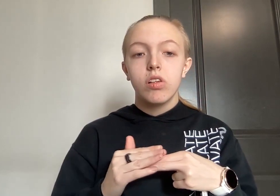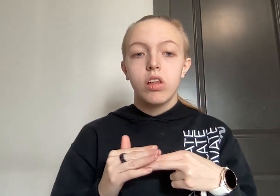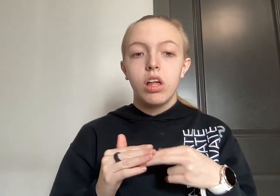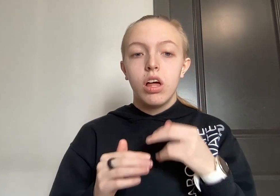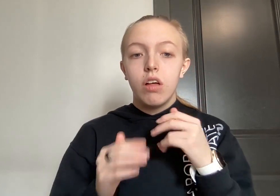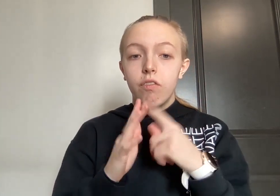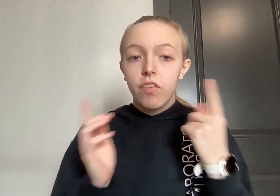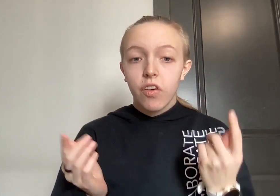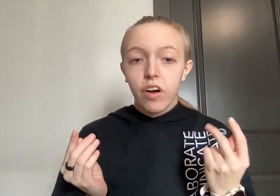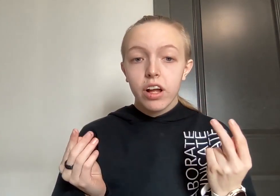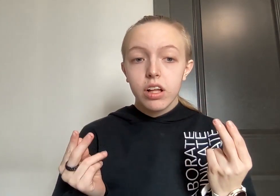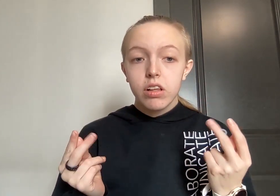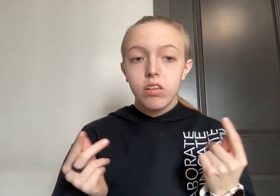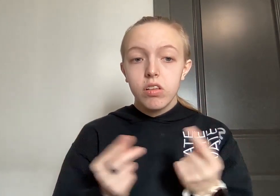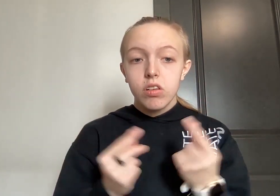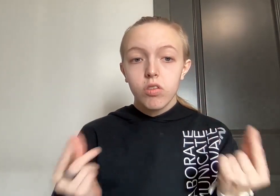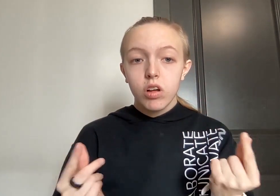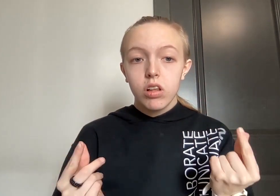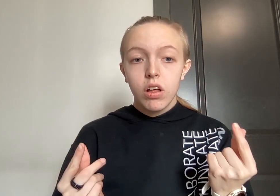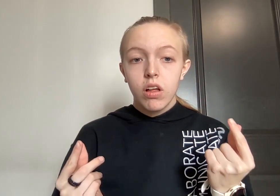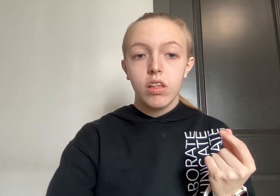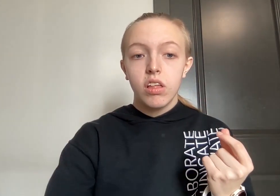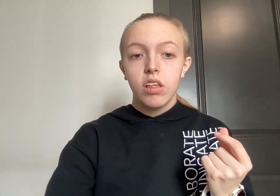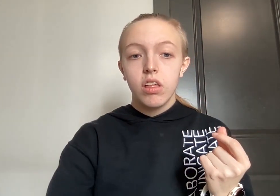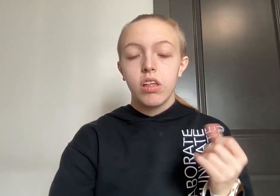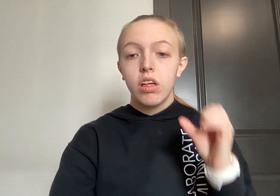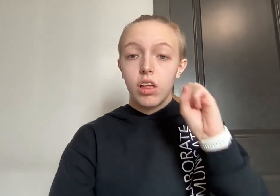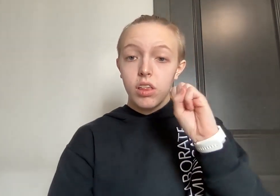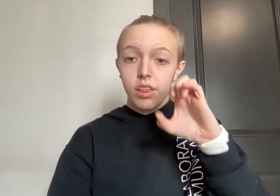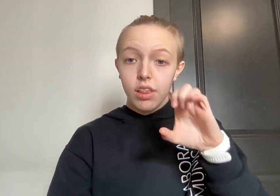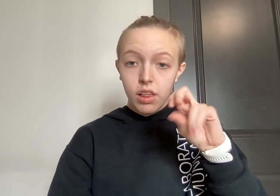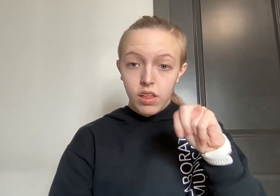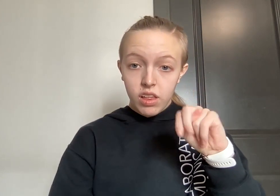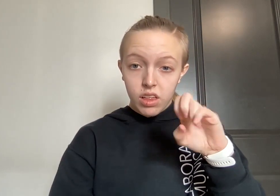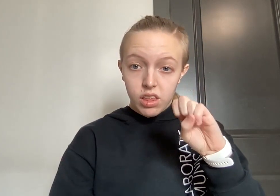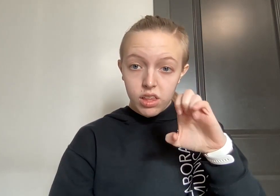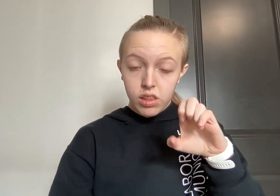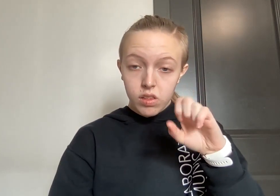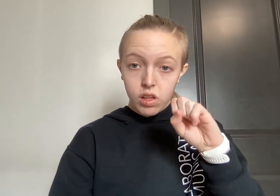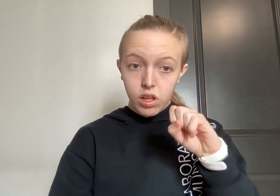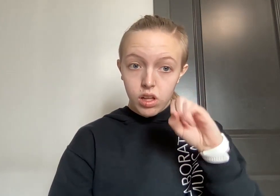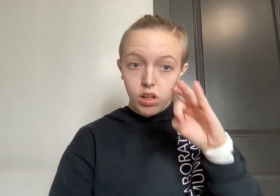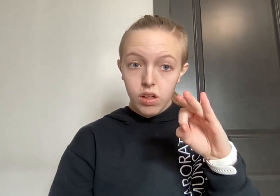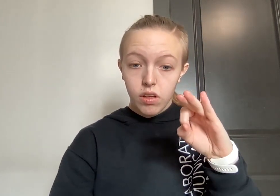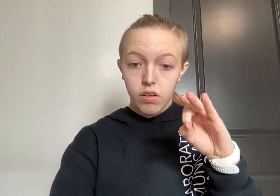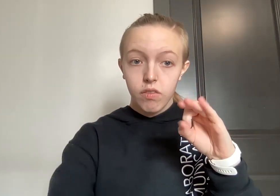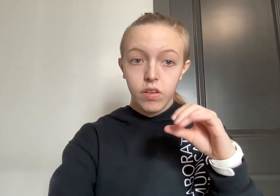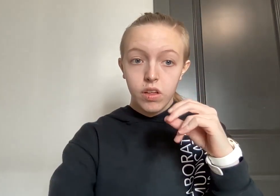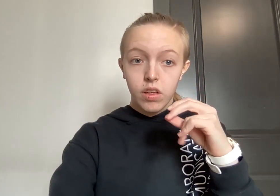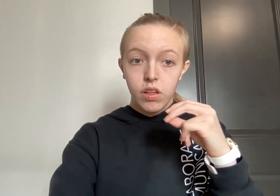a great sense of